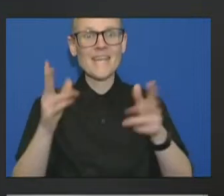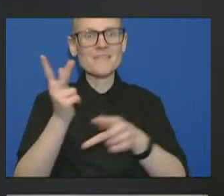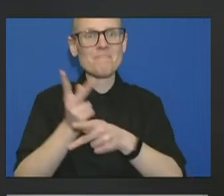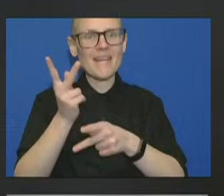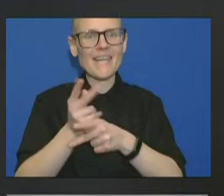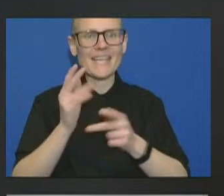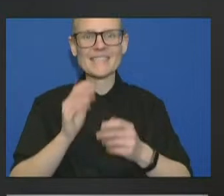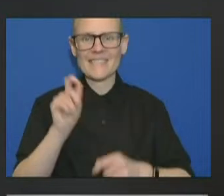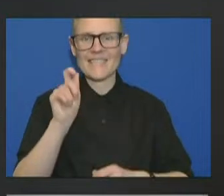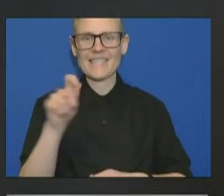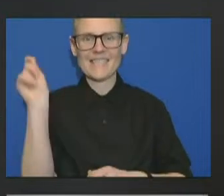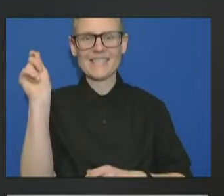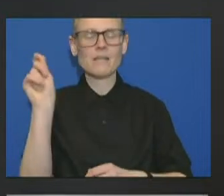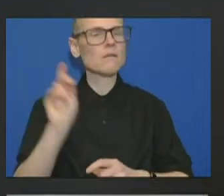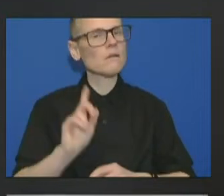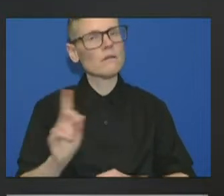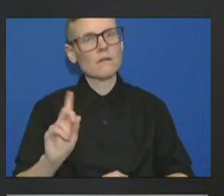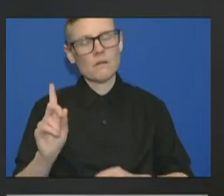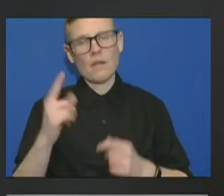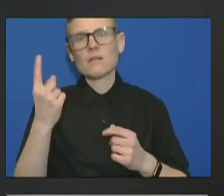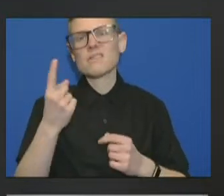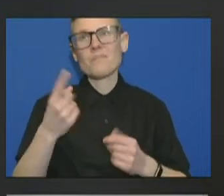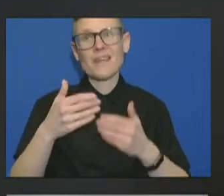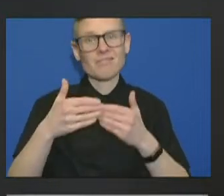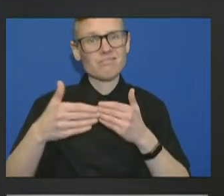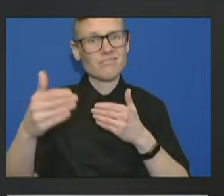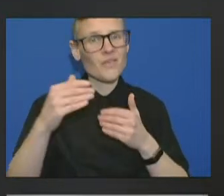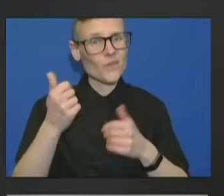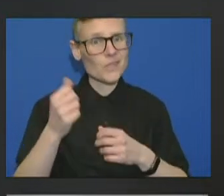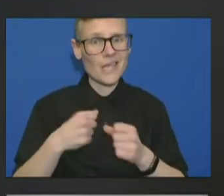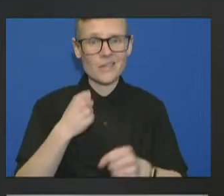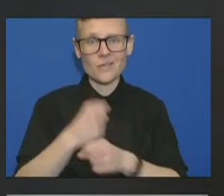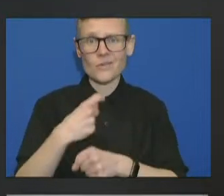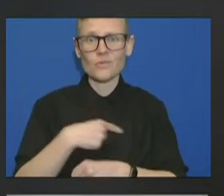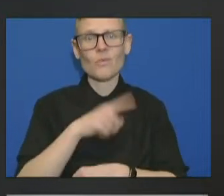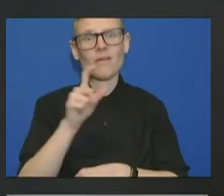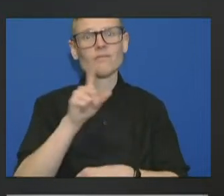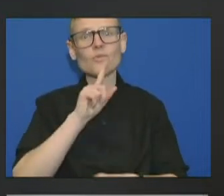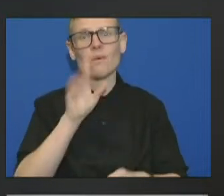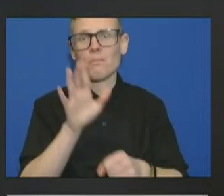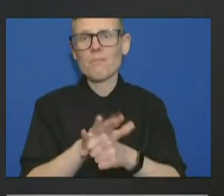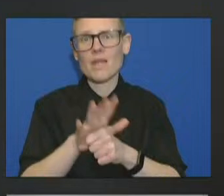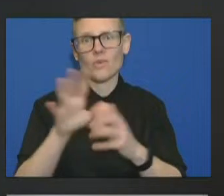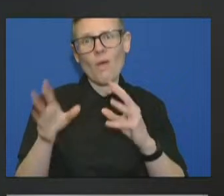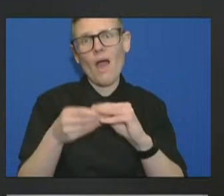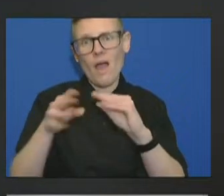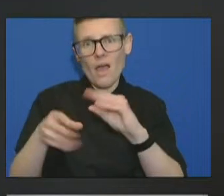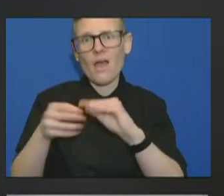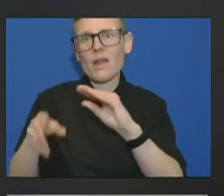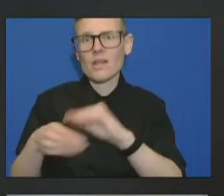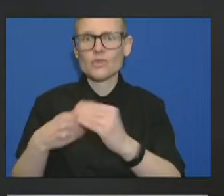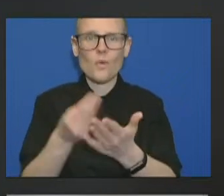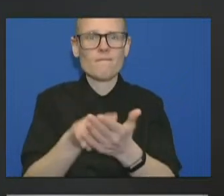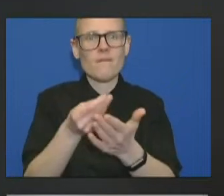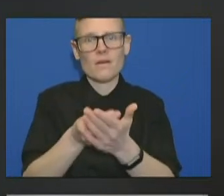can do in one year and say, oh, we did maintenance. It really is going to be something that for